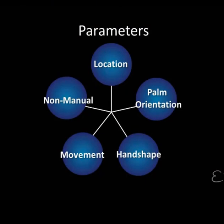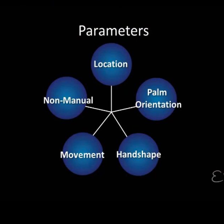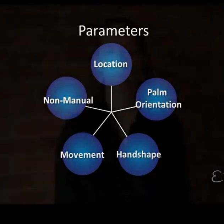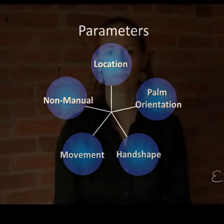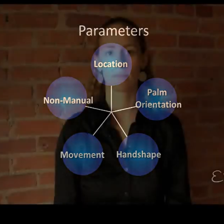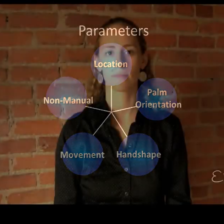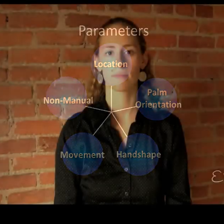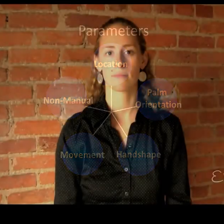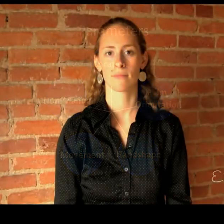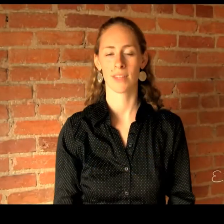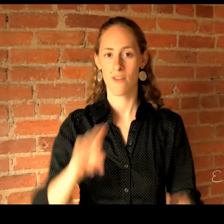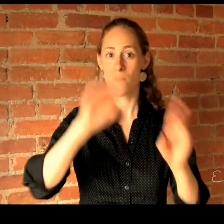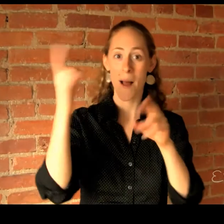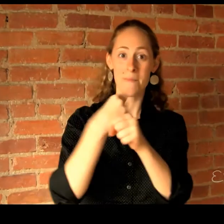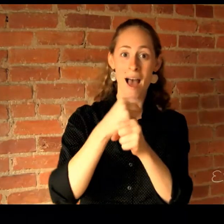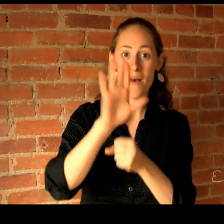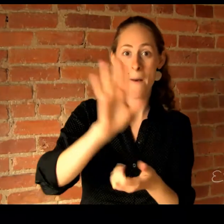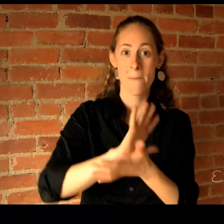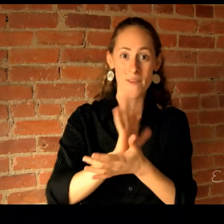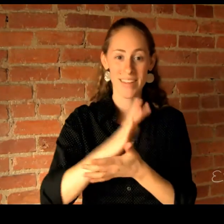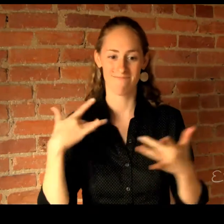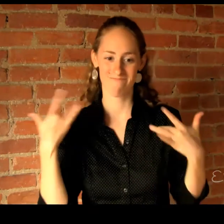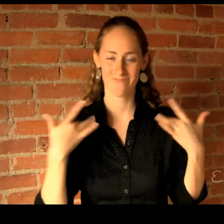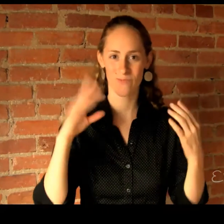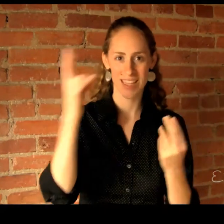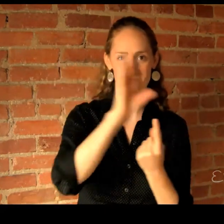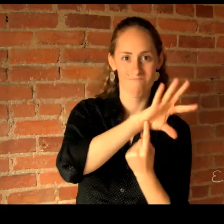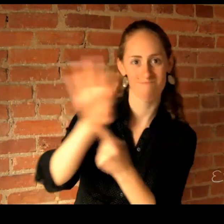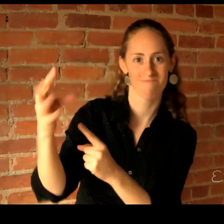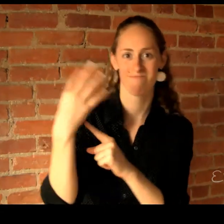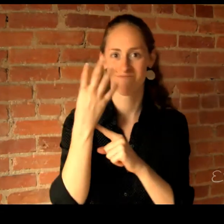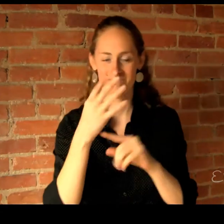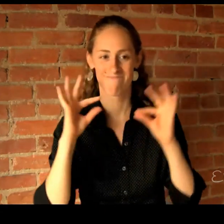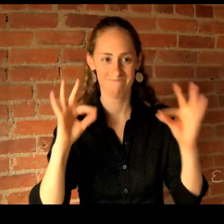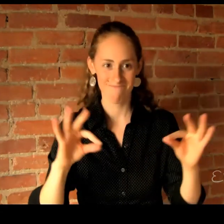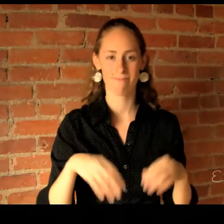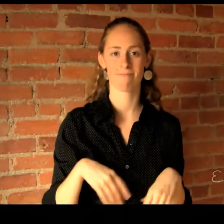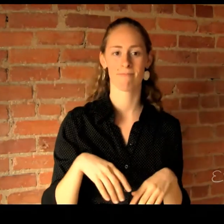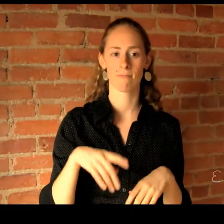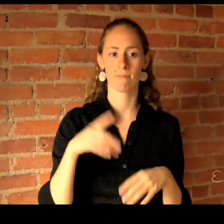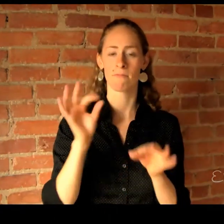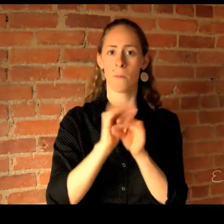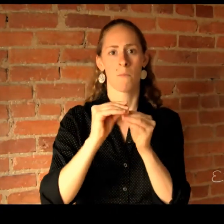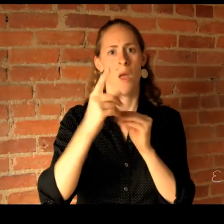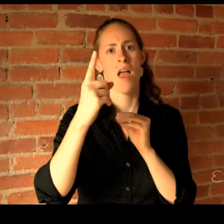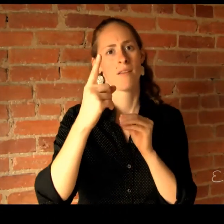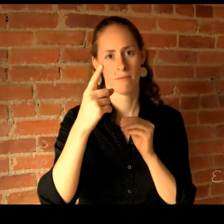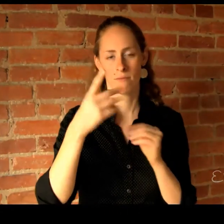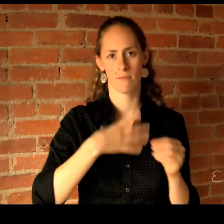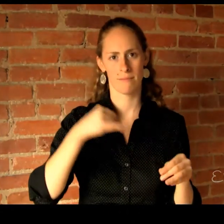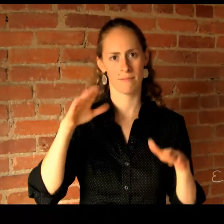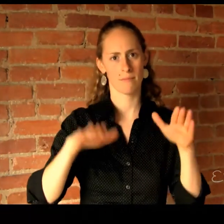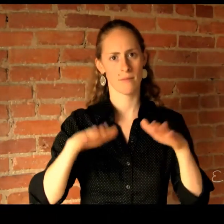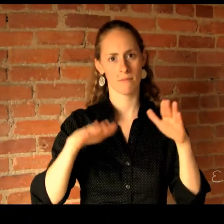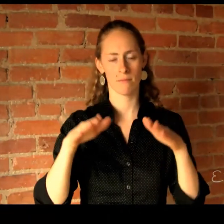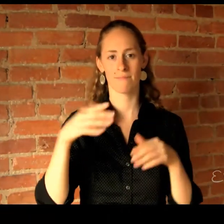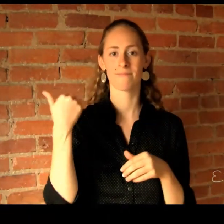As you get ready to start filming, the first step is an accurate white balance. The first time I